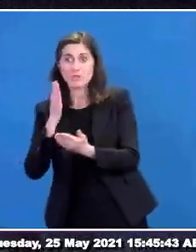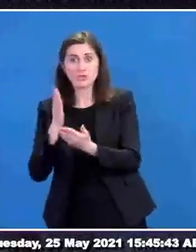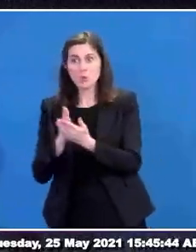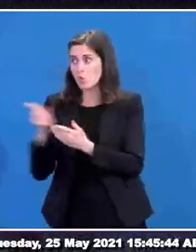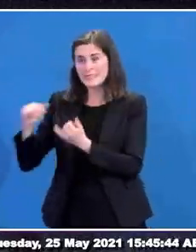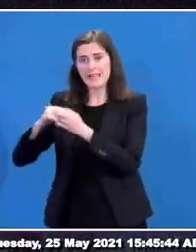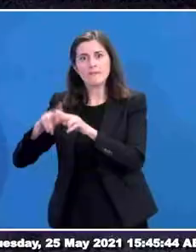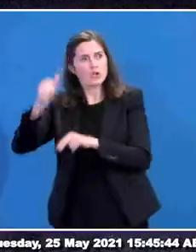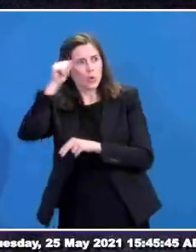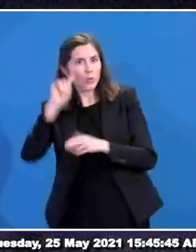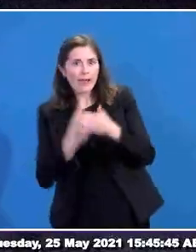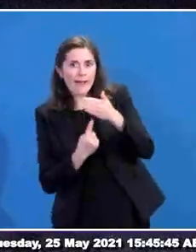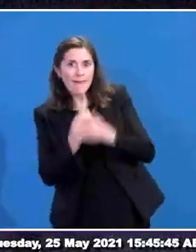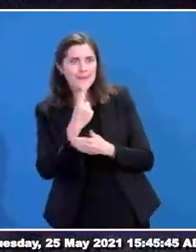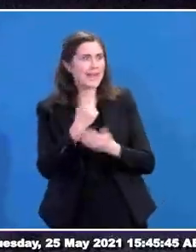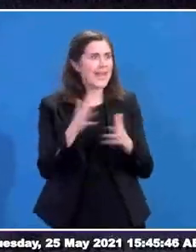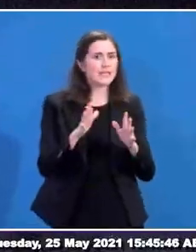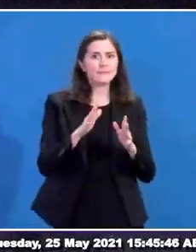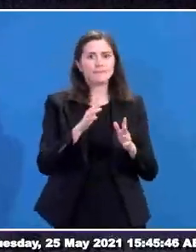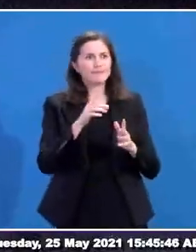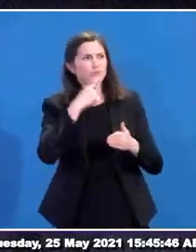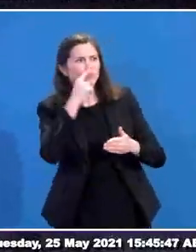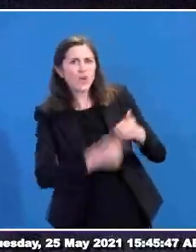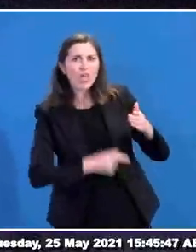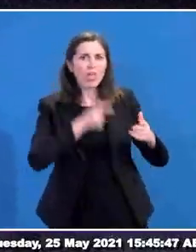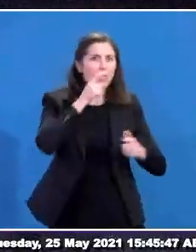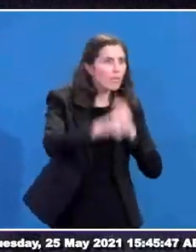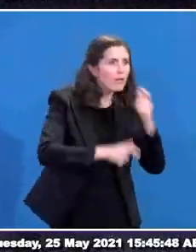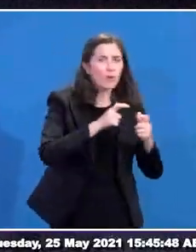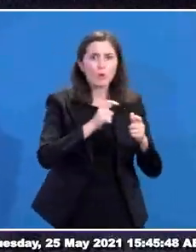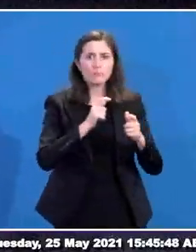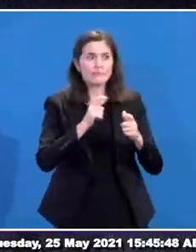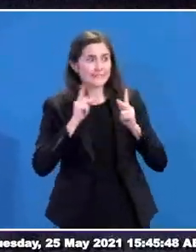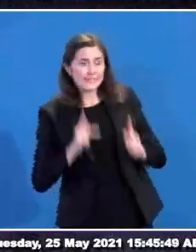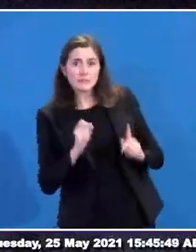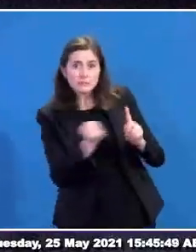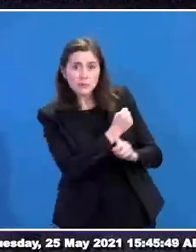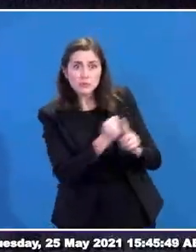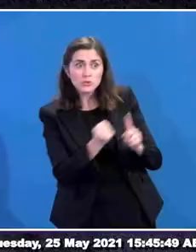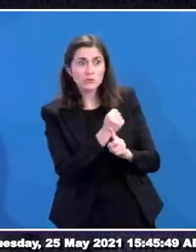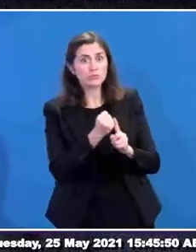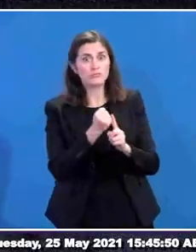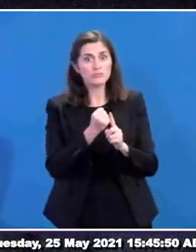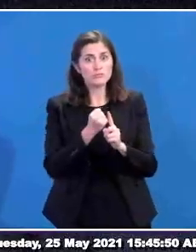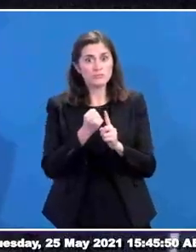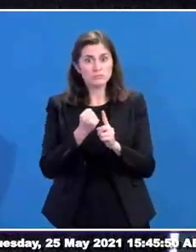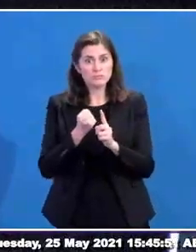physical and verbal abuse as well as any other allegations that have come to light during the investigations. Do you see that? MS PIAUD: Yes.